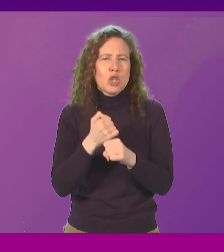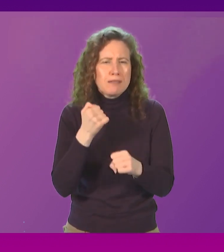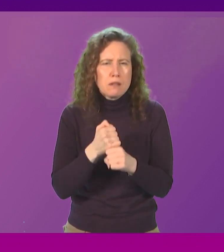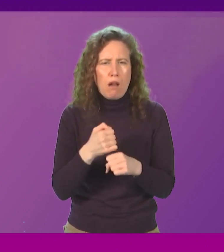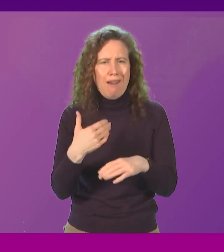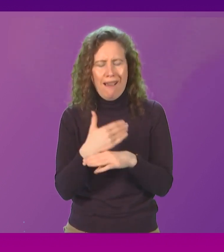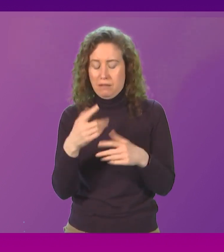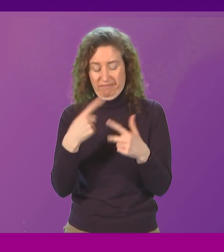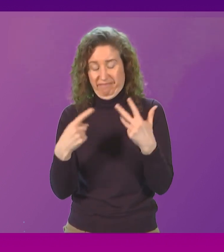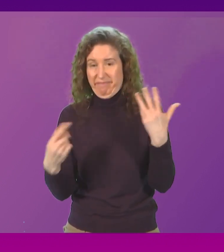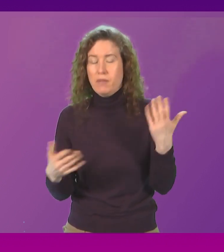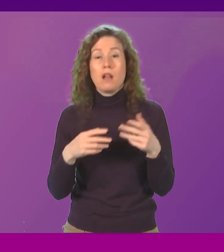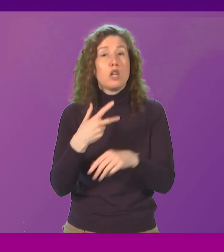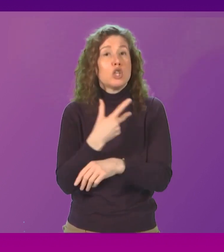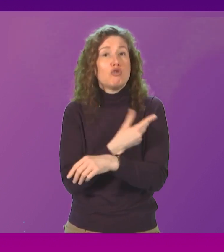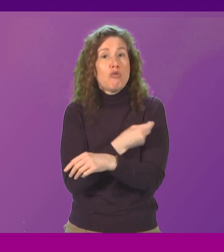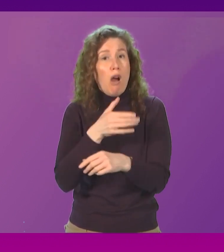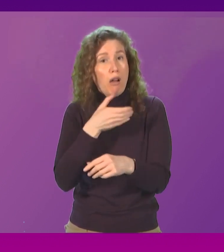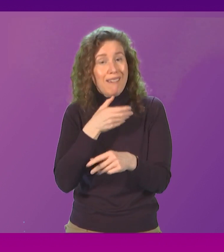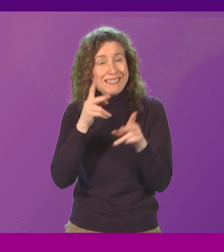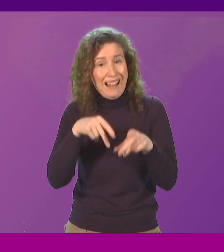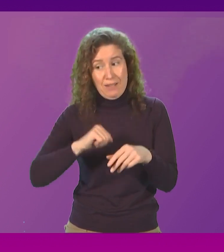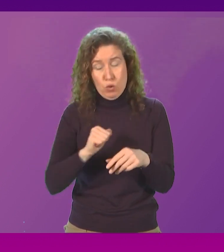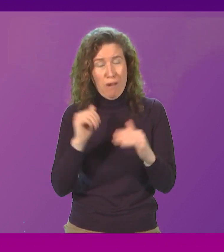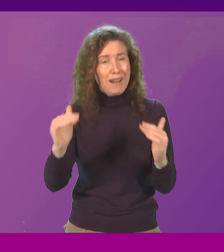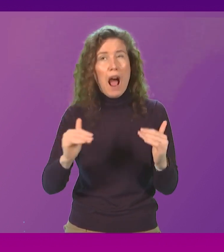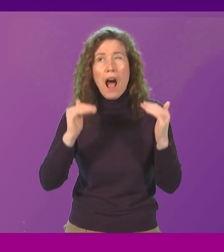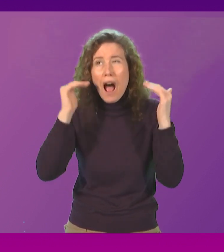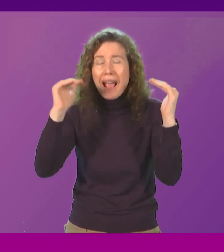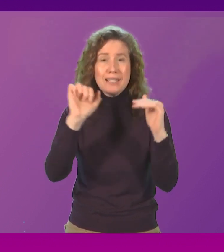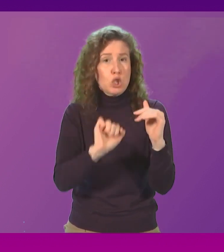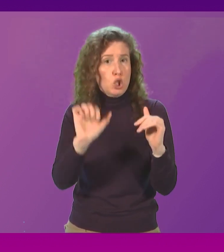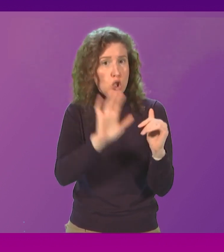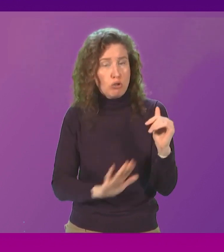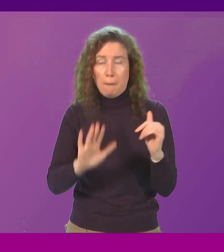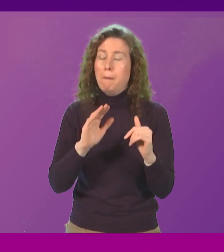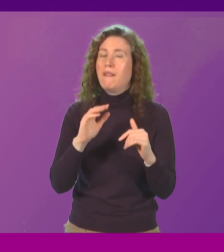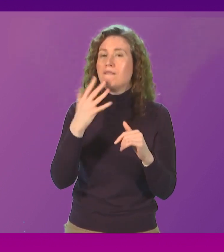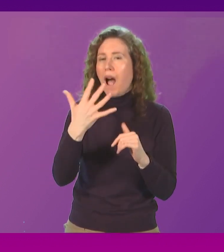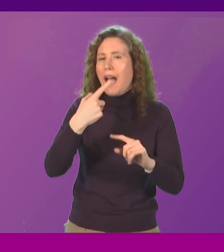Drug deaths in Scotland are the highest in Europe and are five times greater than anywhere